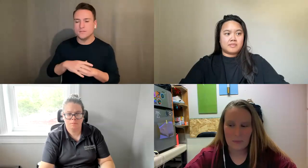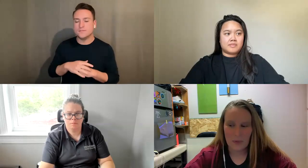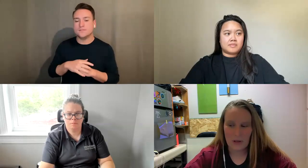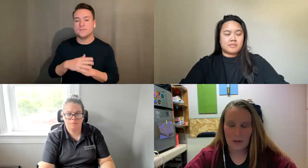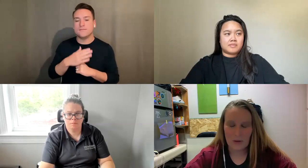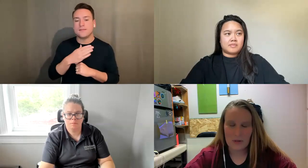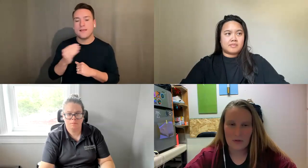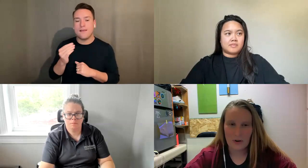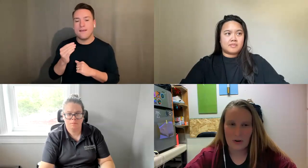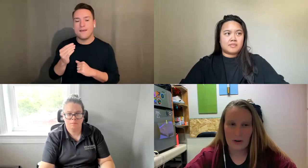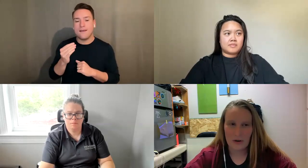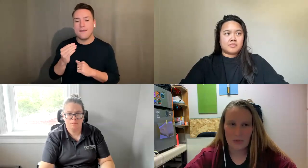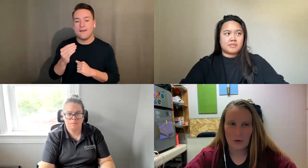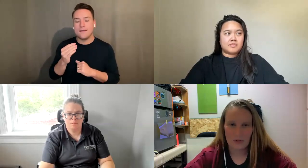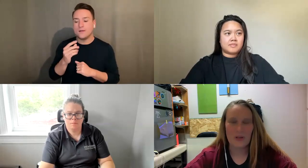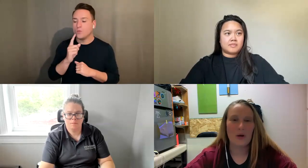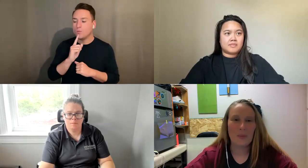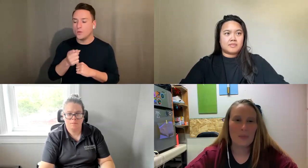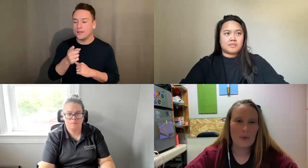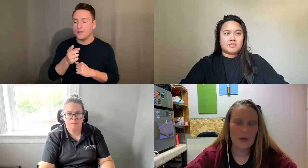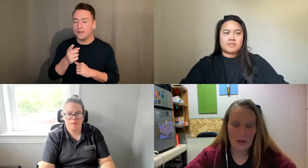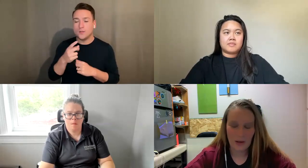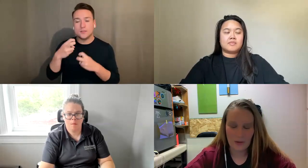And it was a very rough time.